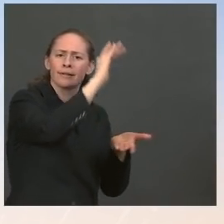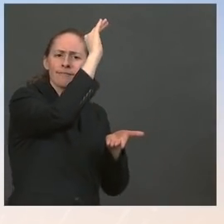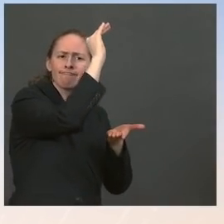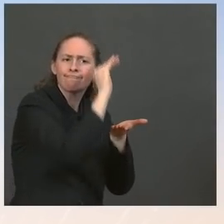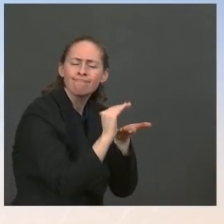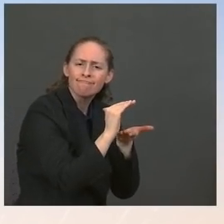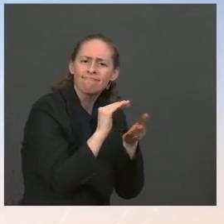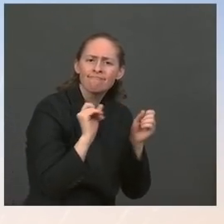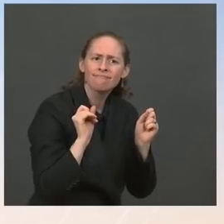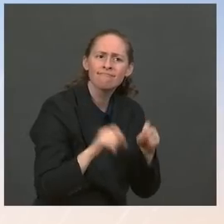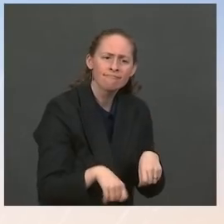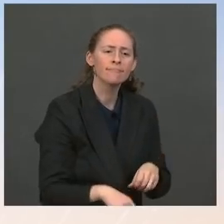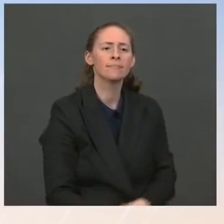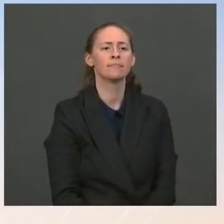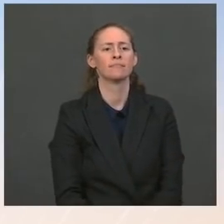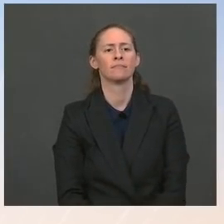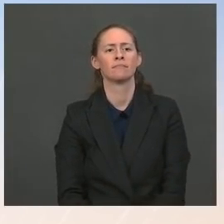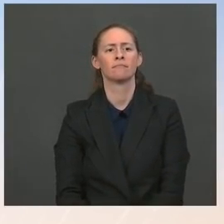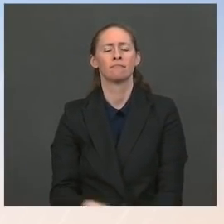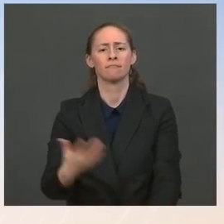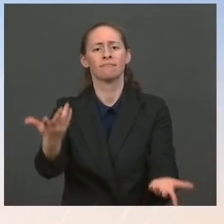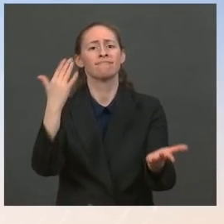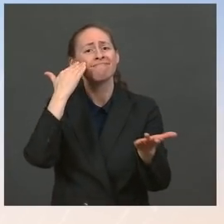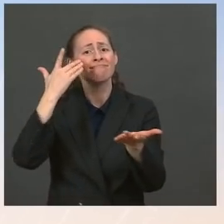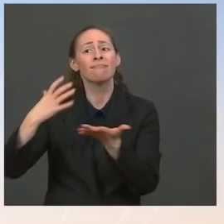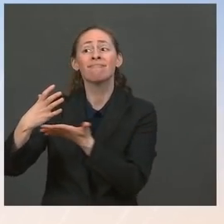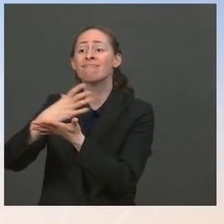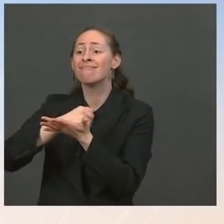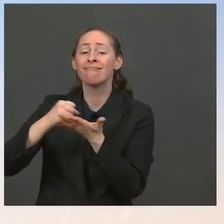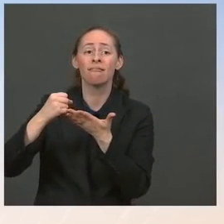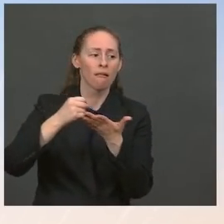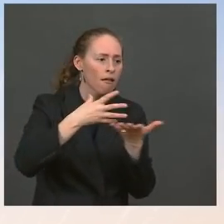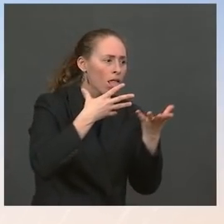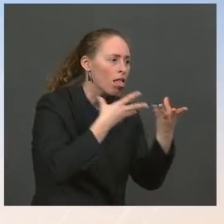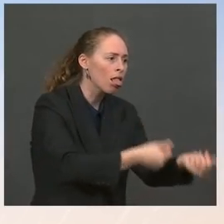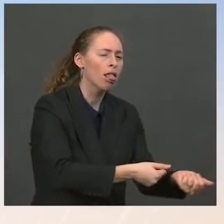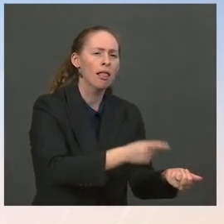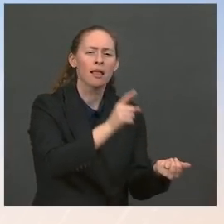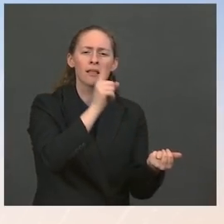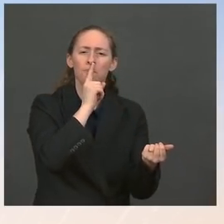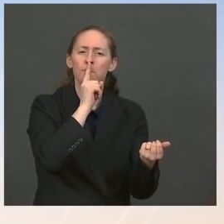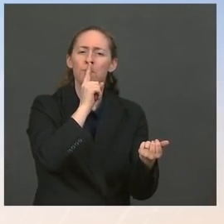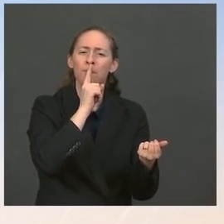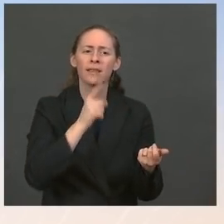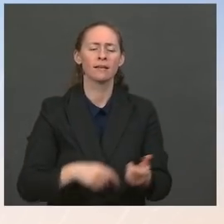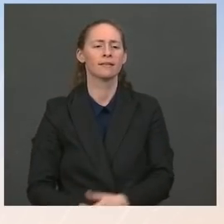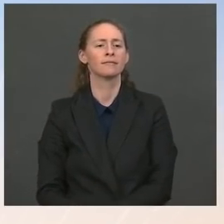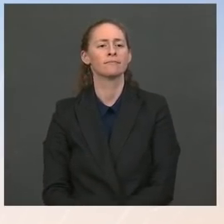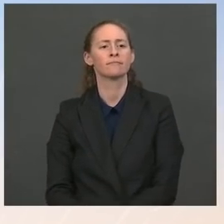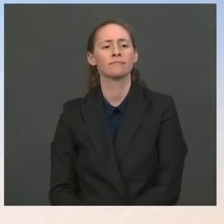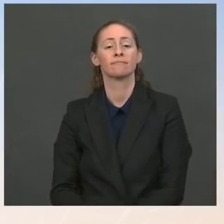when you think about pharmaceutical drugs. I mean, we're talking about child -- a child -- I said childcare already, but all of these things --